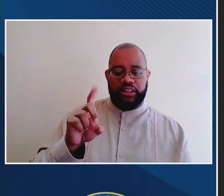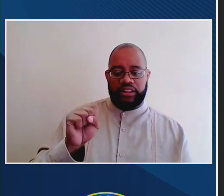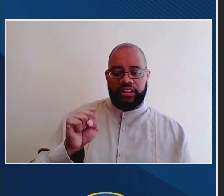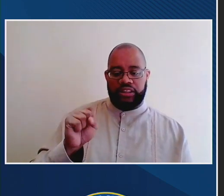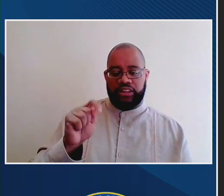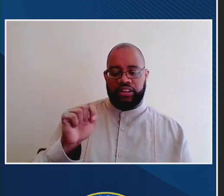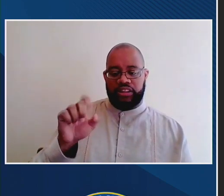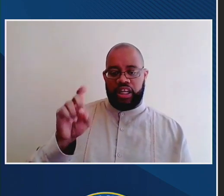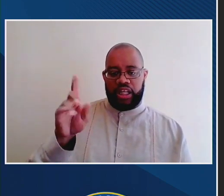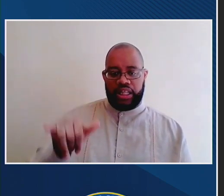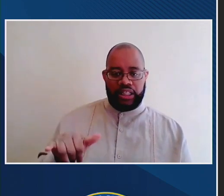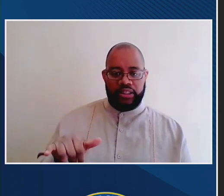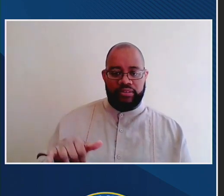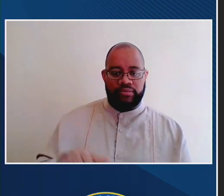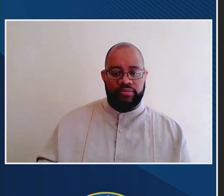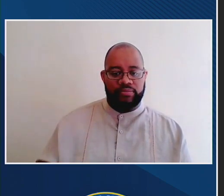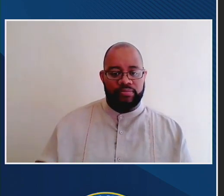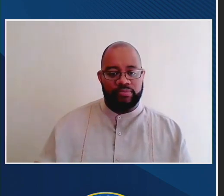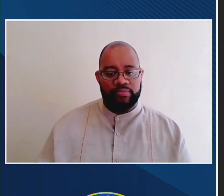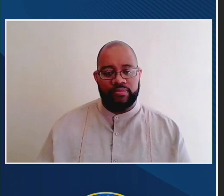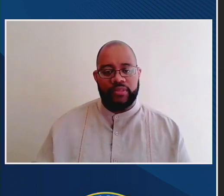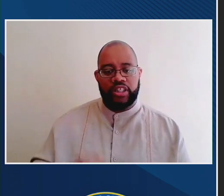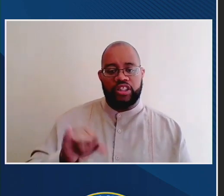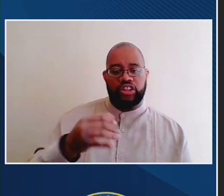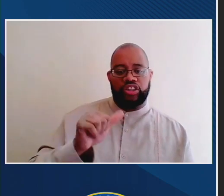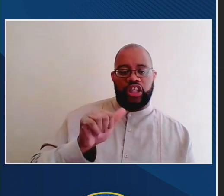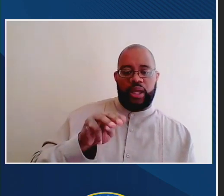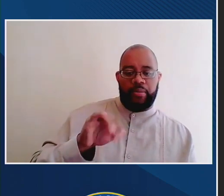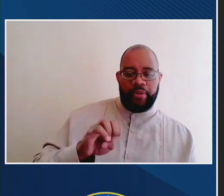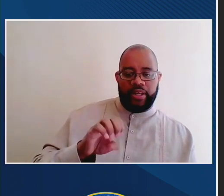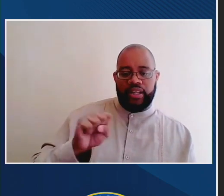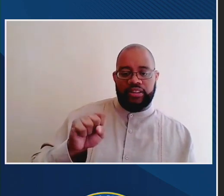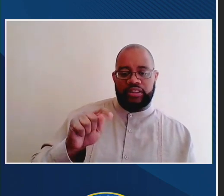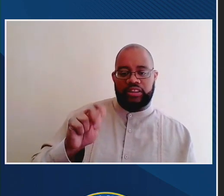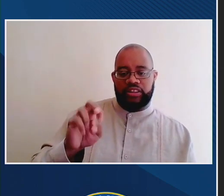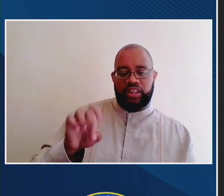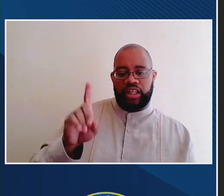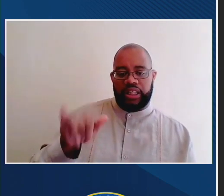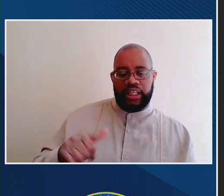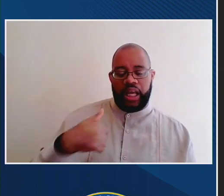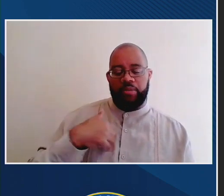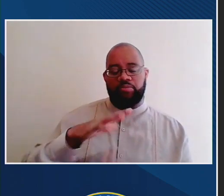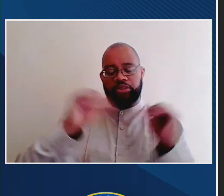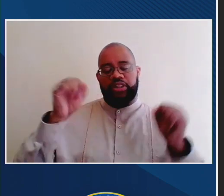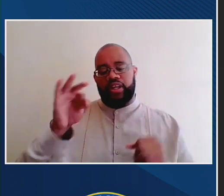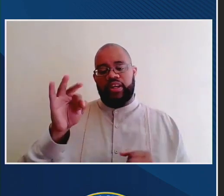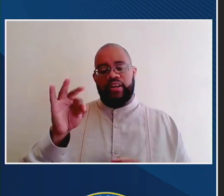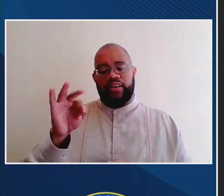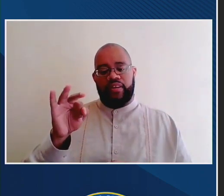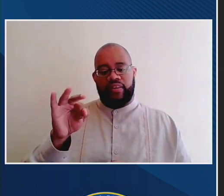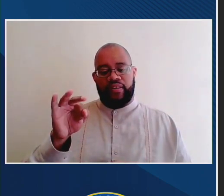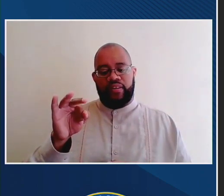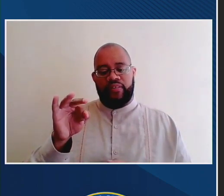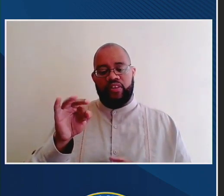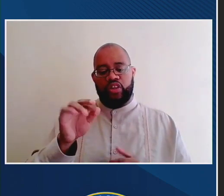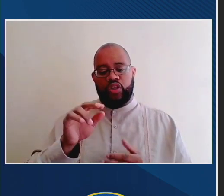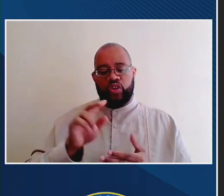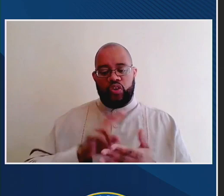Thank you, Cindy. I'm Jamienne Studley. I'm president of the WASC Senior College and University Commission. I'm also currently serving as chair of the